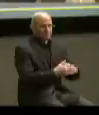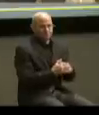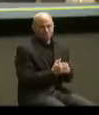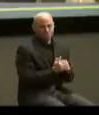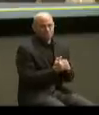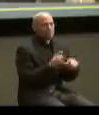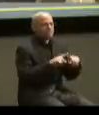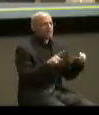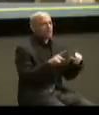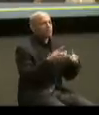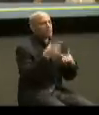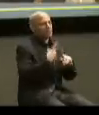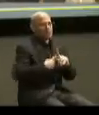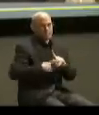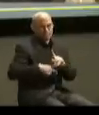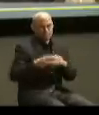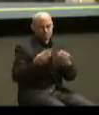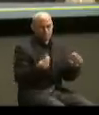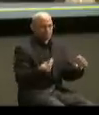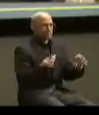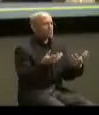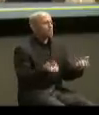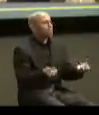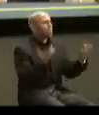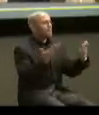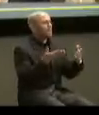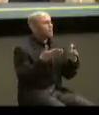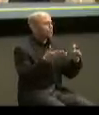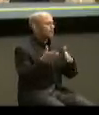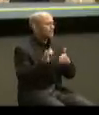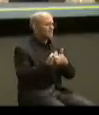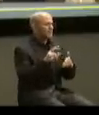BUT WILL BE A PART OF OUR CONTINUOUS IMPROVEMENT PROCESS.